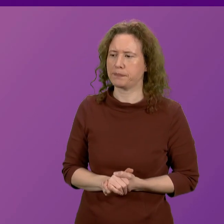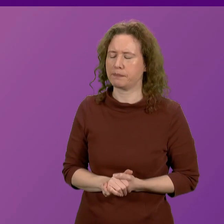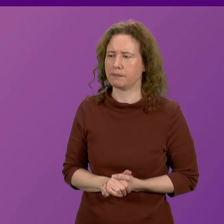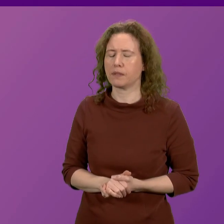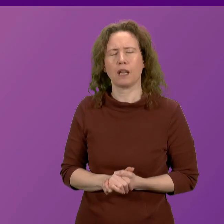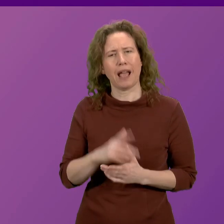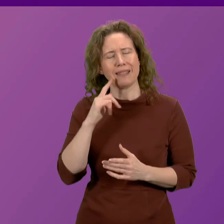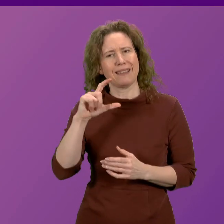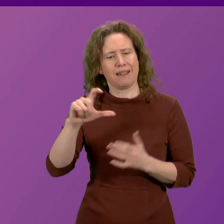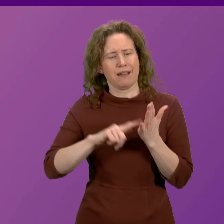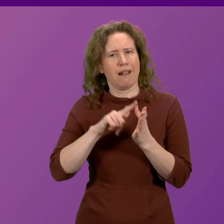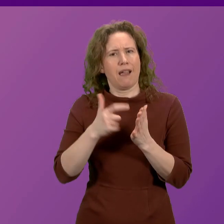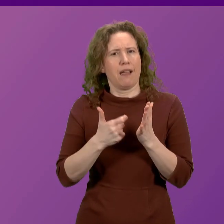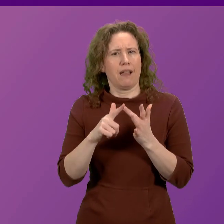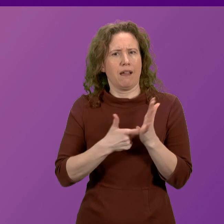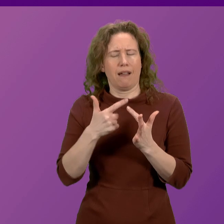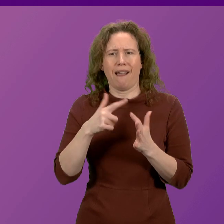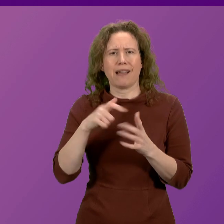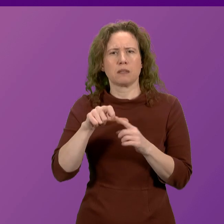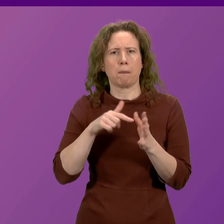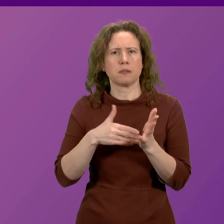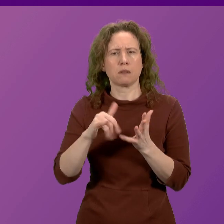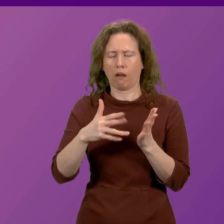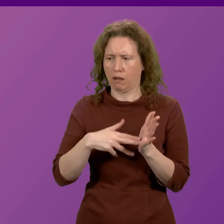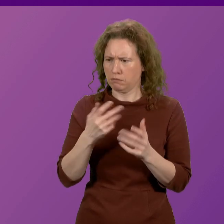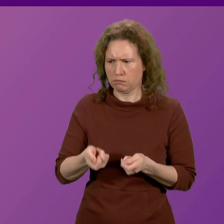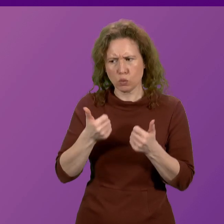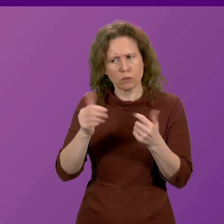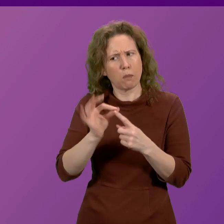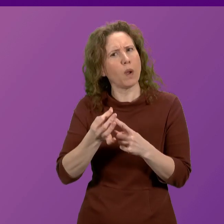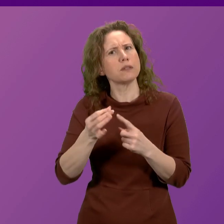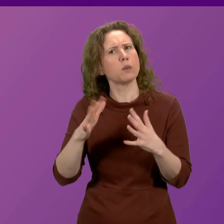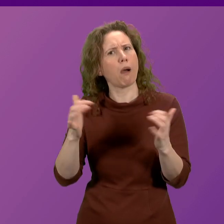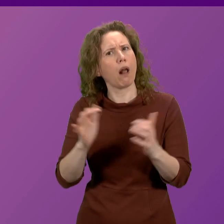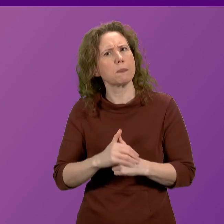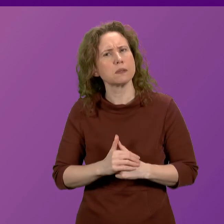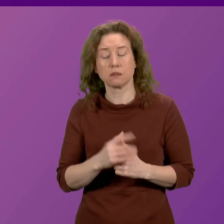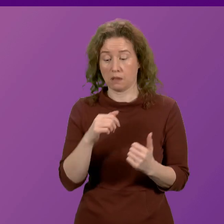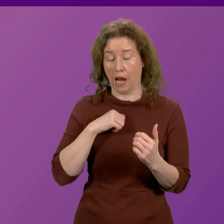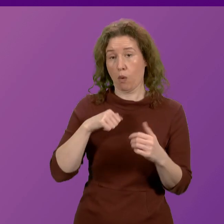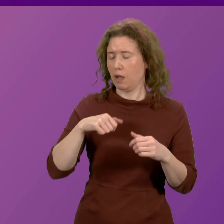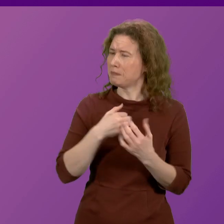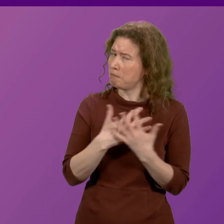Clare Adamson makes a very reasonable point to Parliament today. I am very proud of many